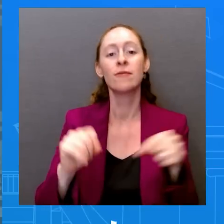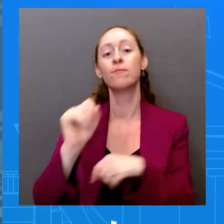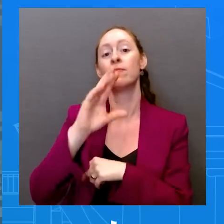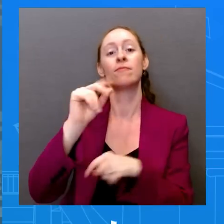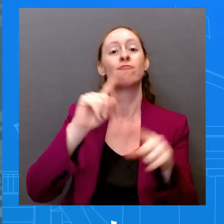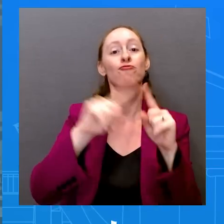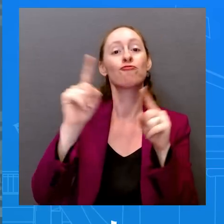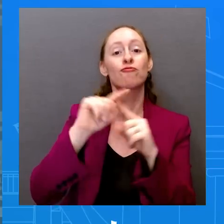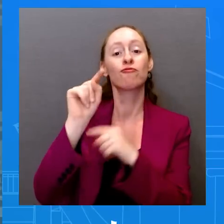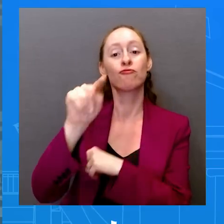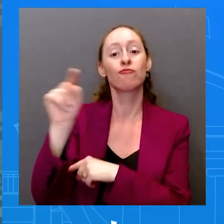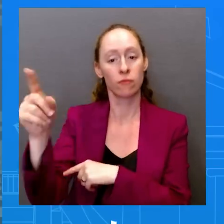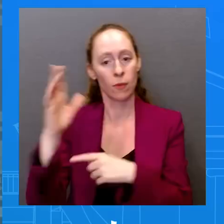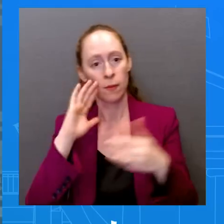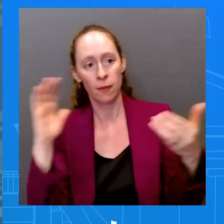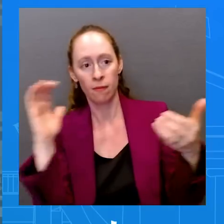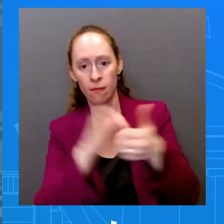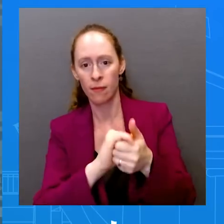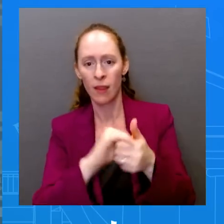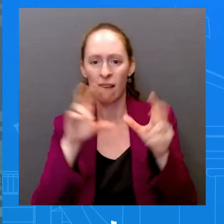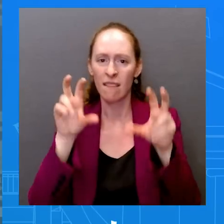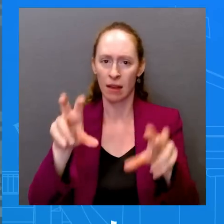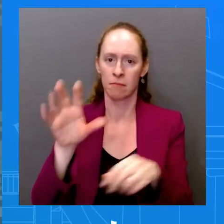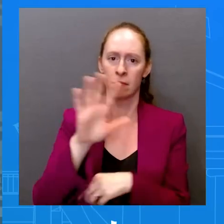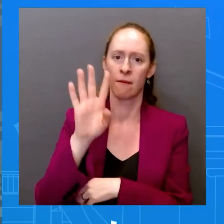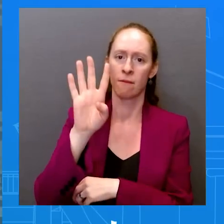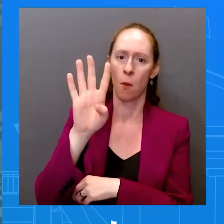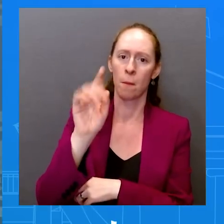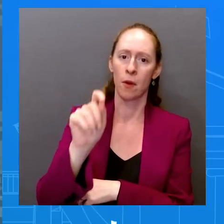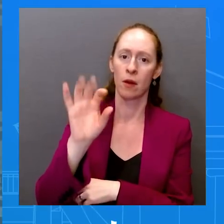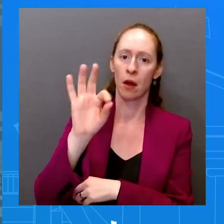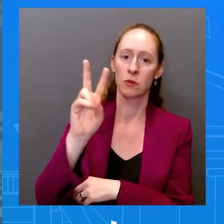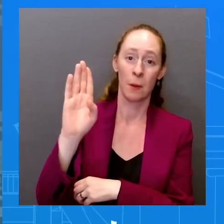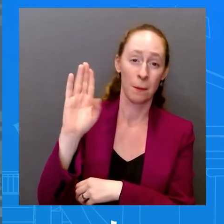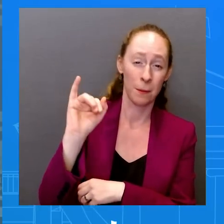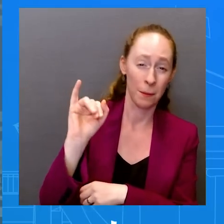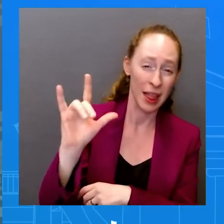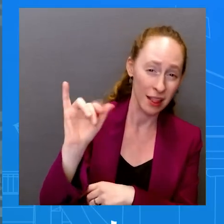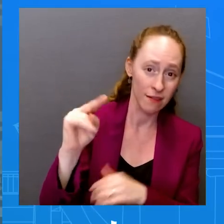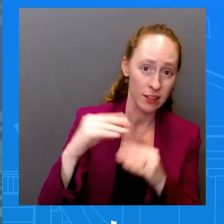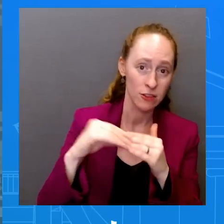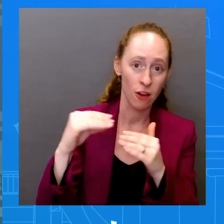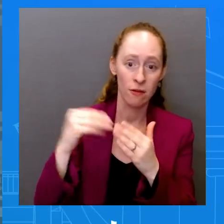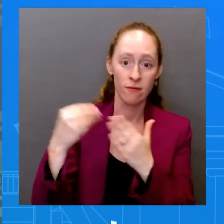in an upstate New York facility. Major global companies like Toyota and Honda